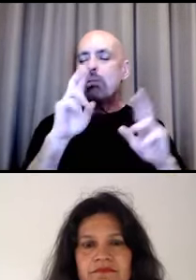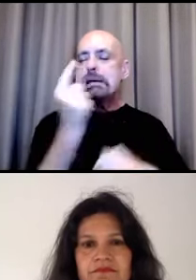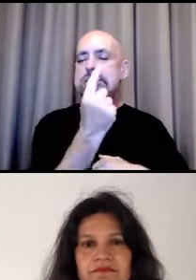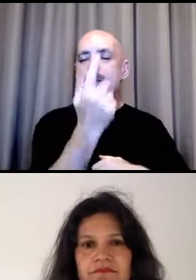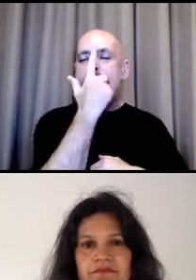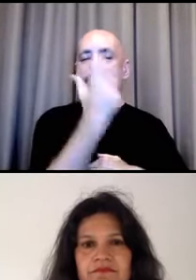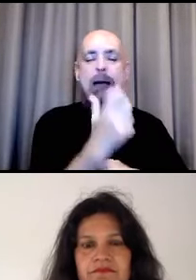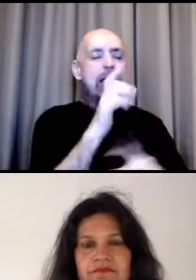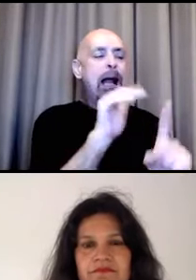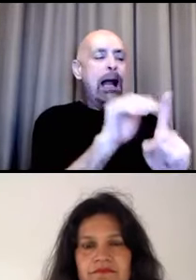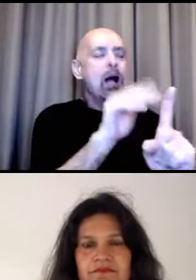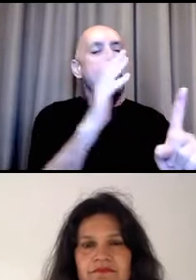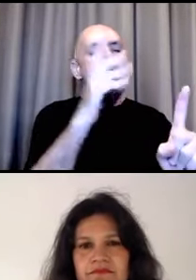and saying